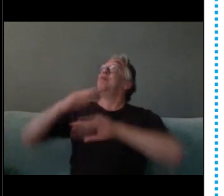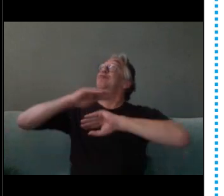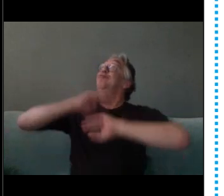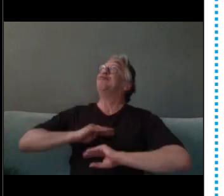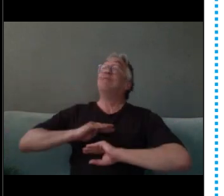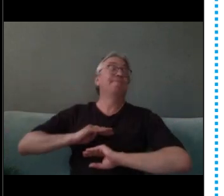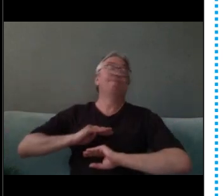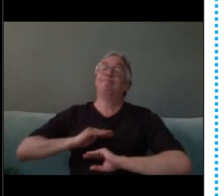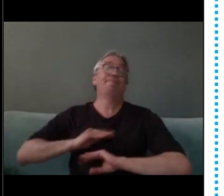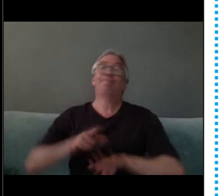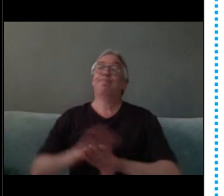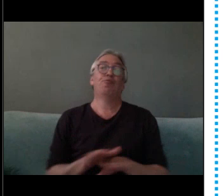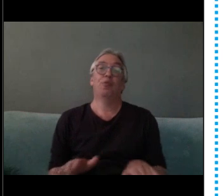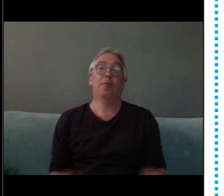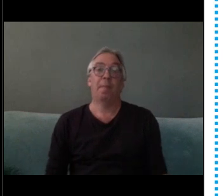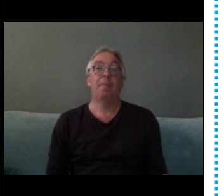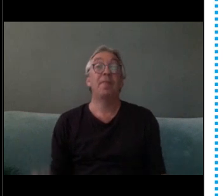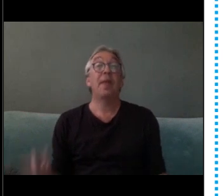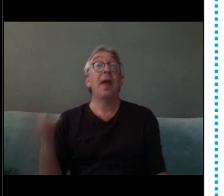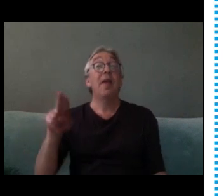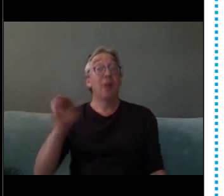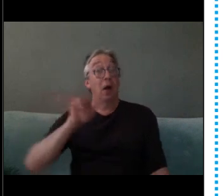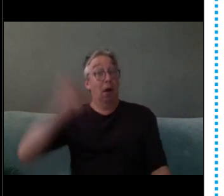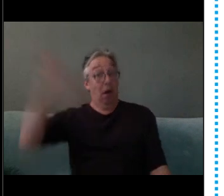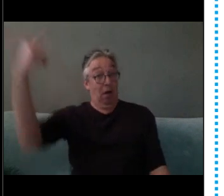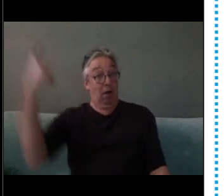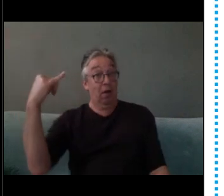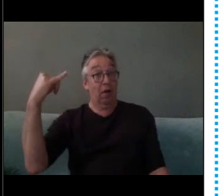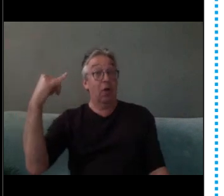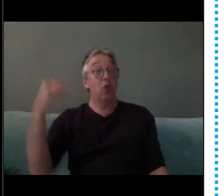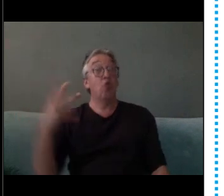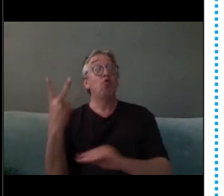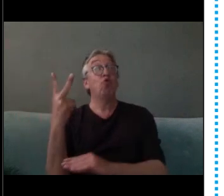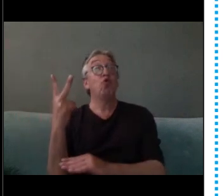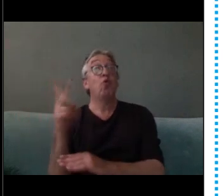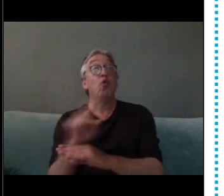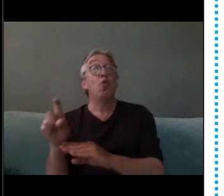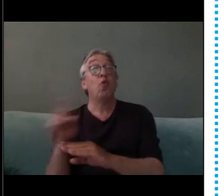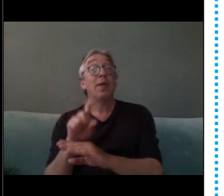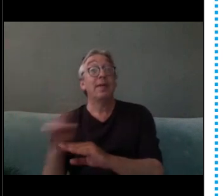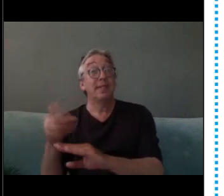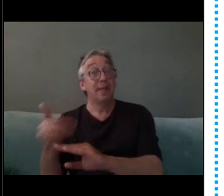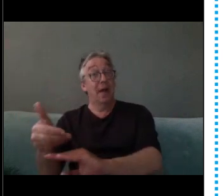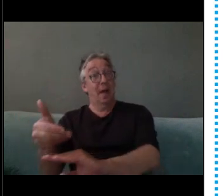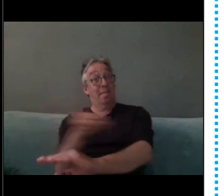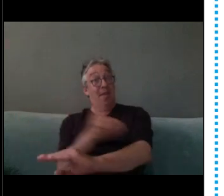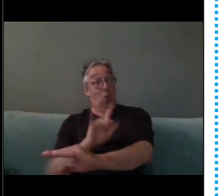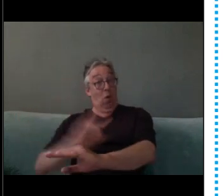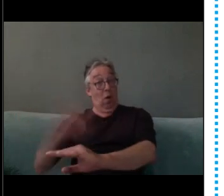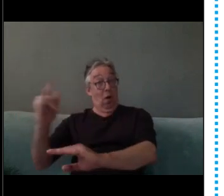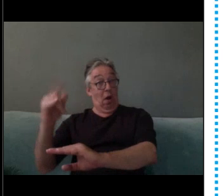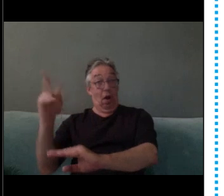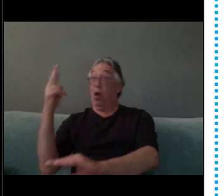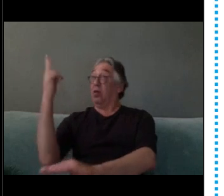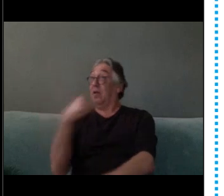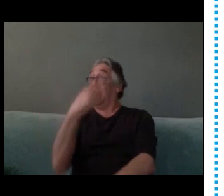Also if the airline cancels your flight two weeks in advance you cannot claim compensation but they have to reimburse.